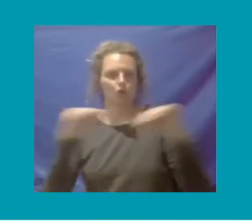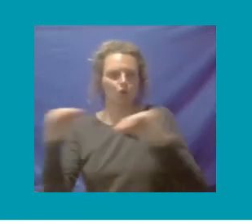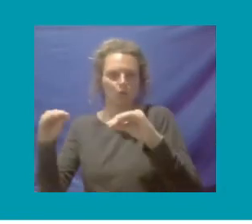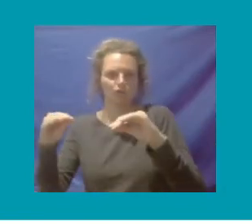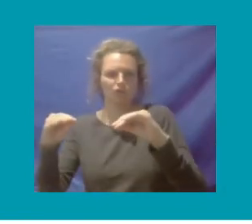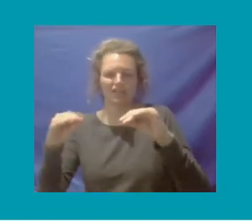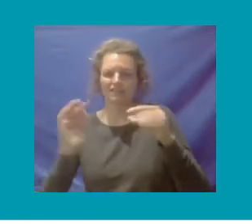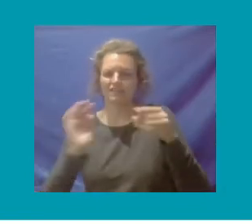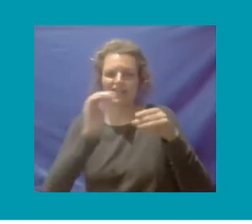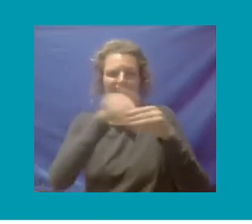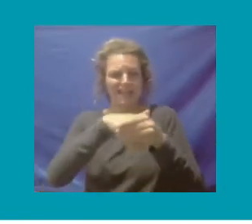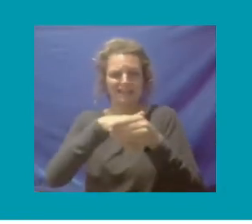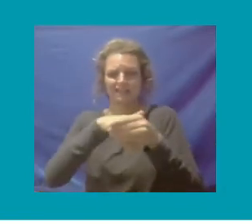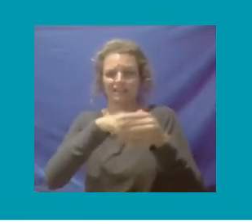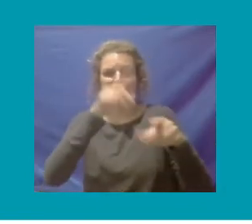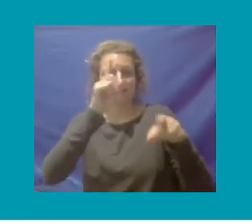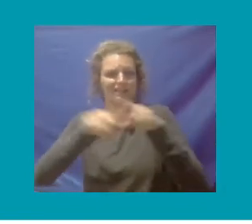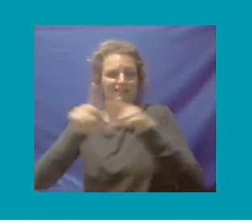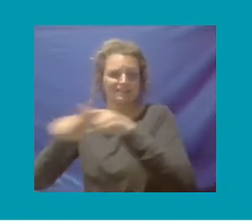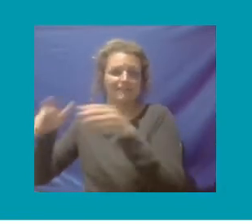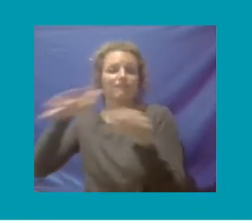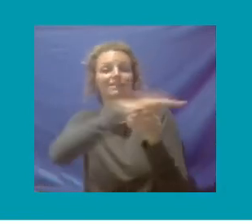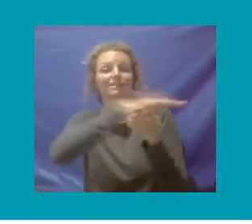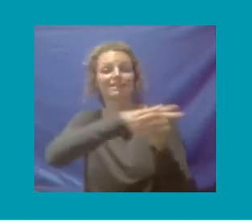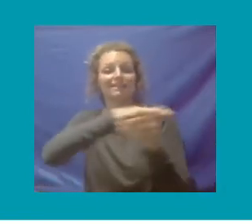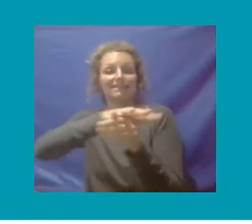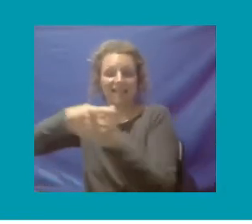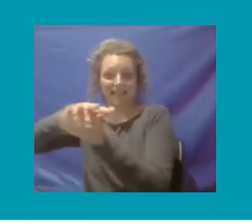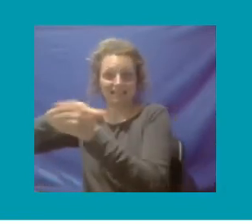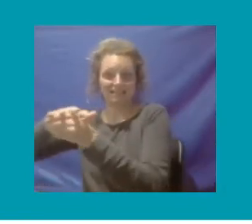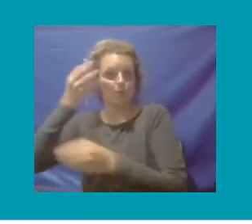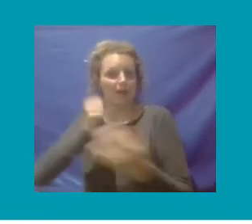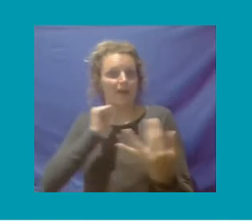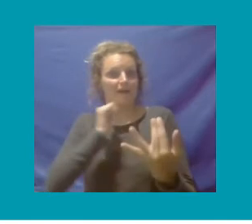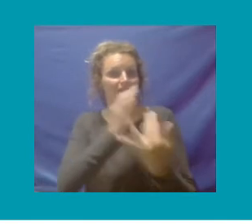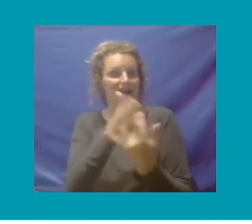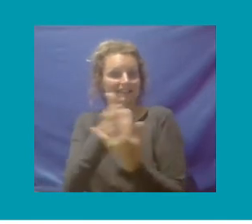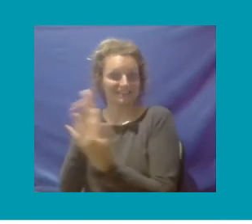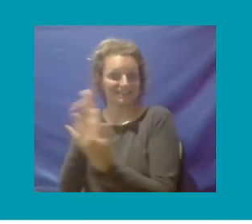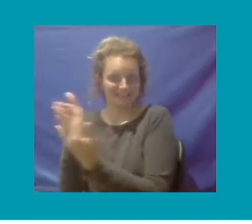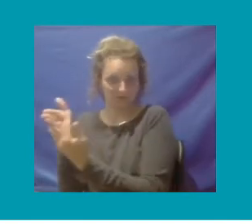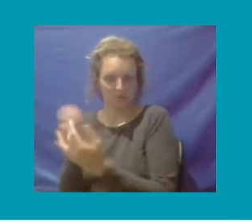who who we have access to. And also more importantly,